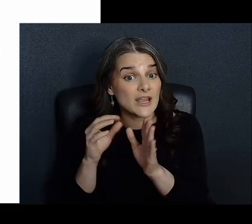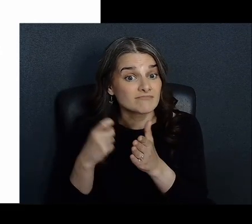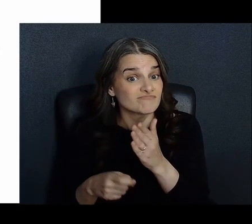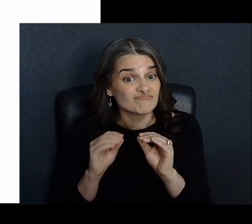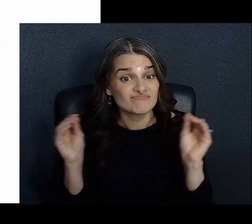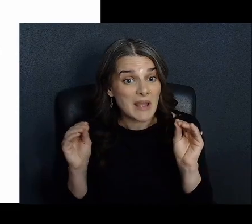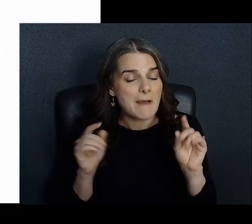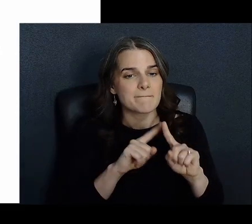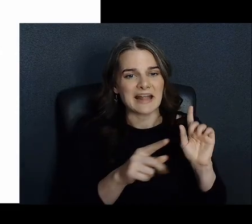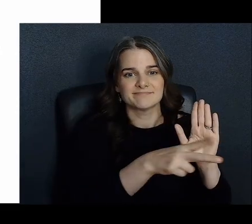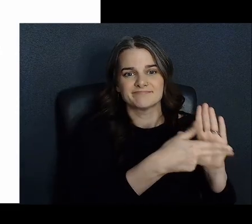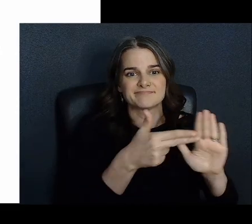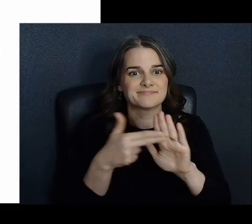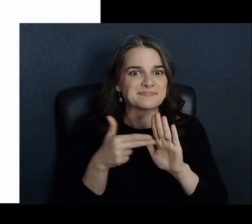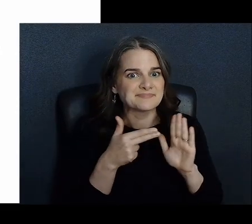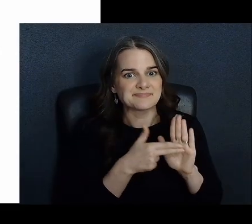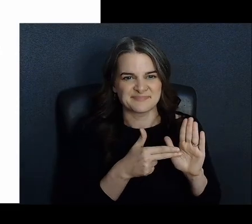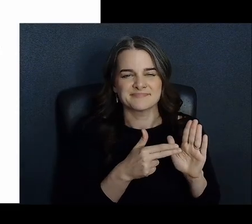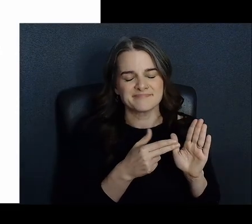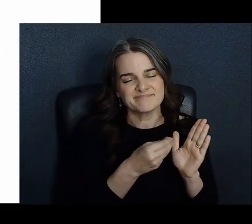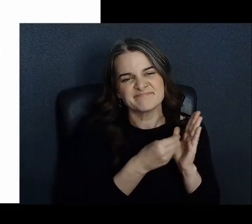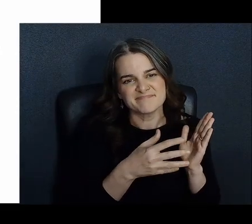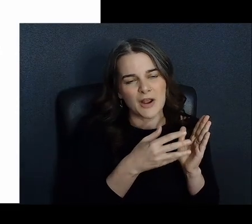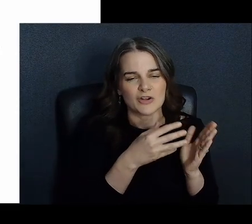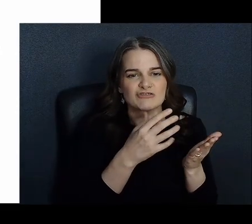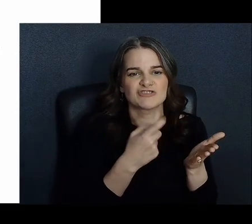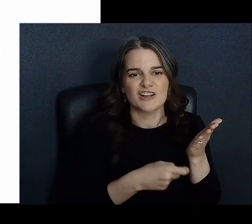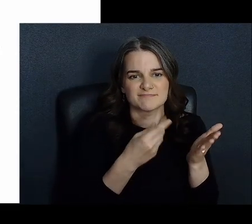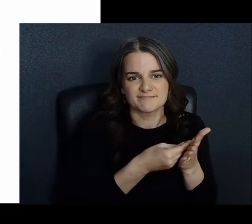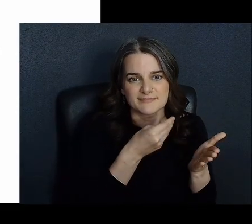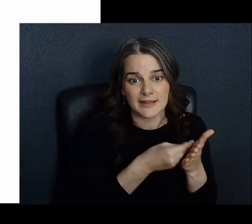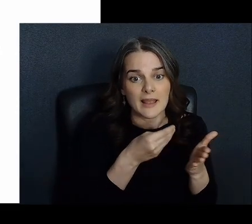to identify objects that they've pre-recorded a tag.